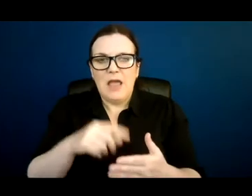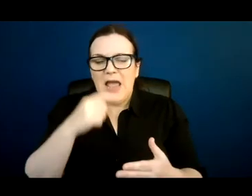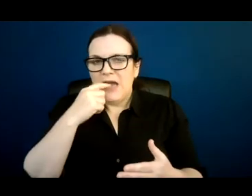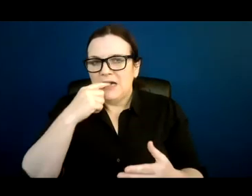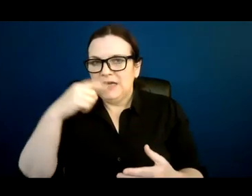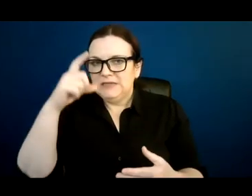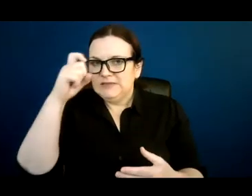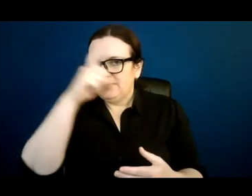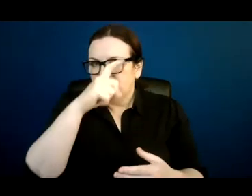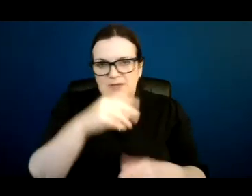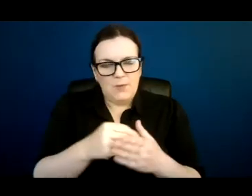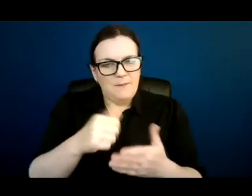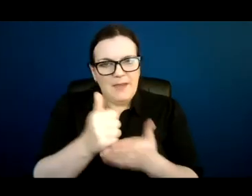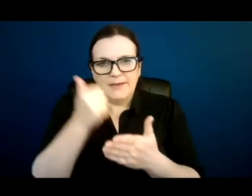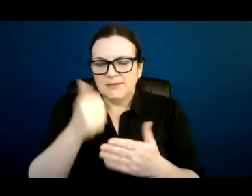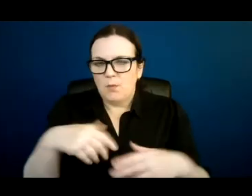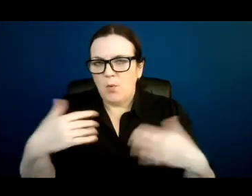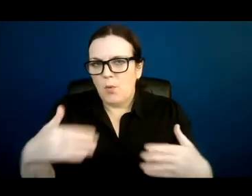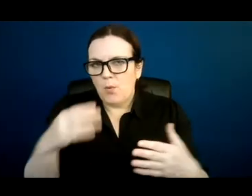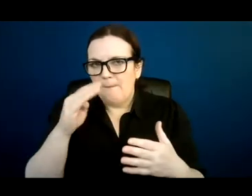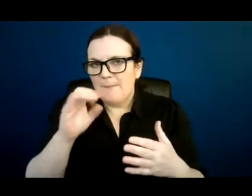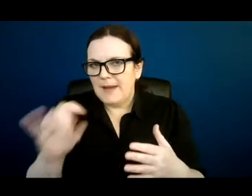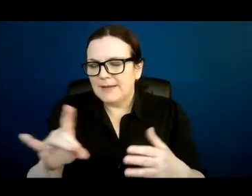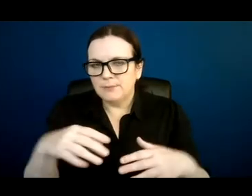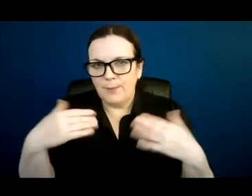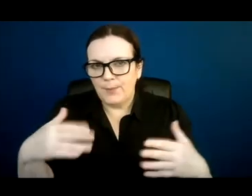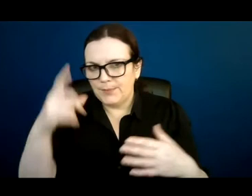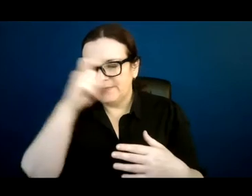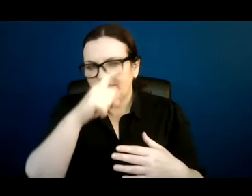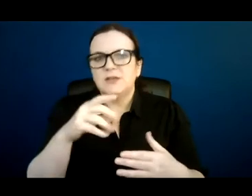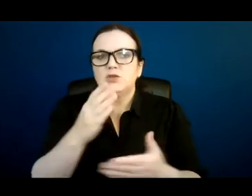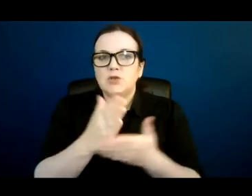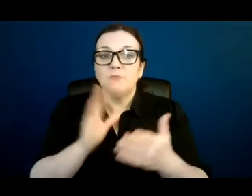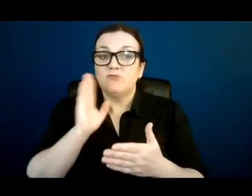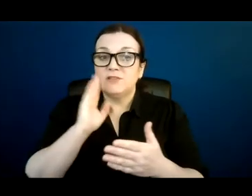the banks and I have had a number of residential units, say Daughters of Charity, different places